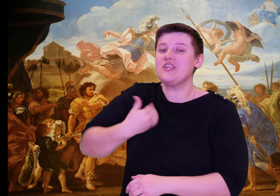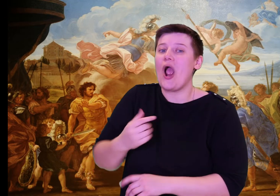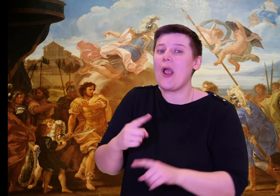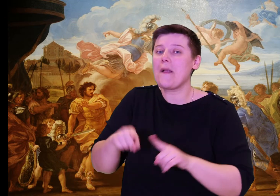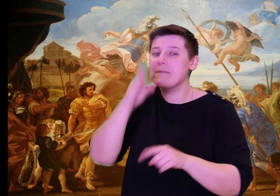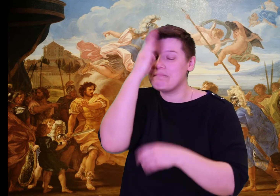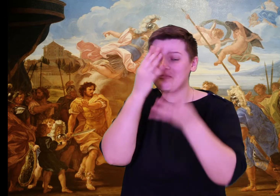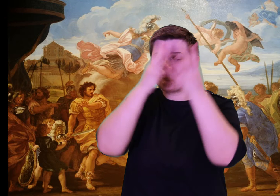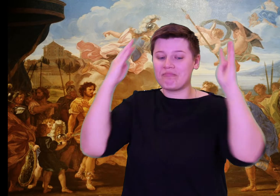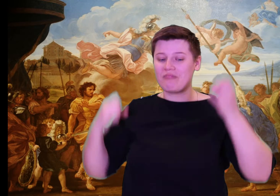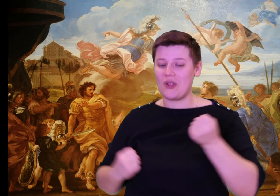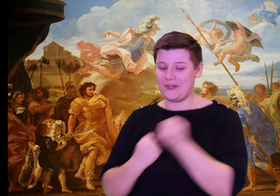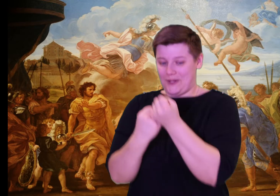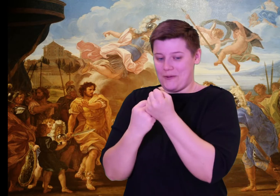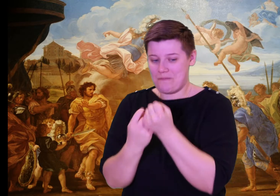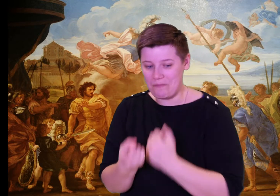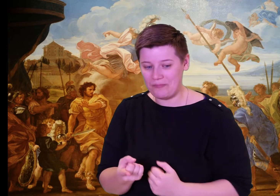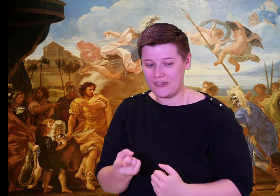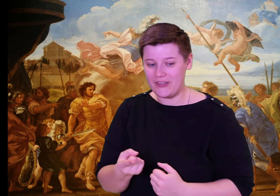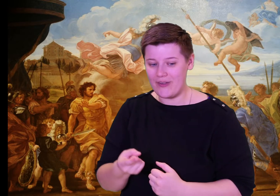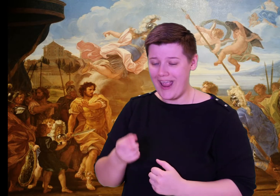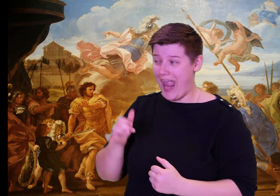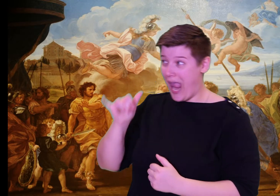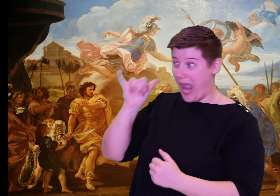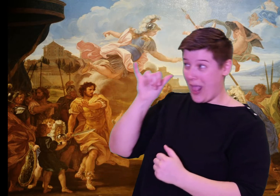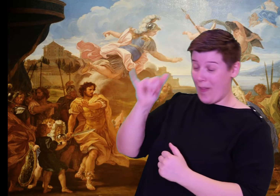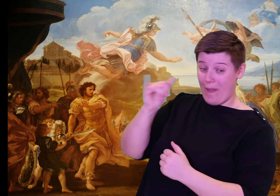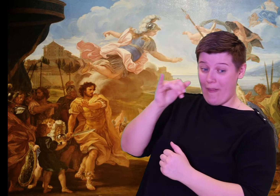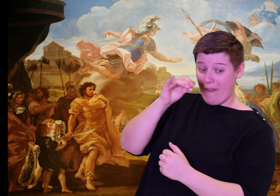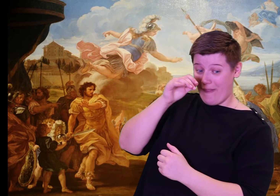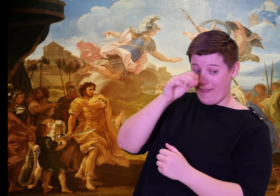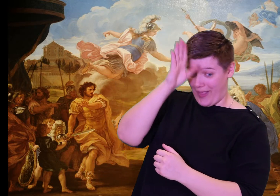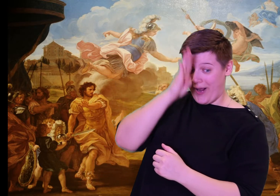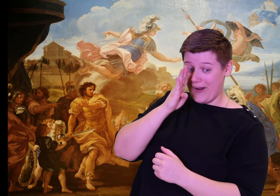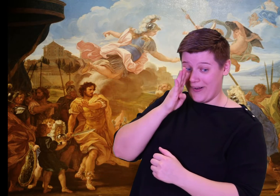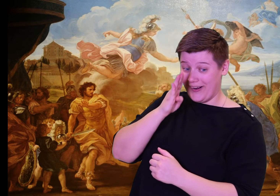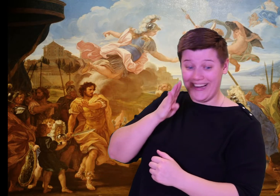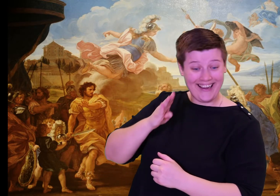go back to tell the crew the news and keep them strong.